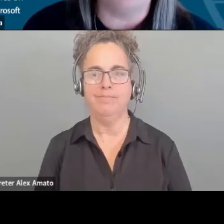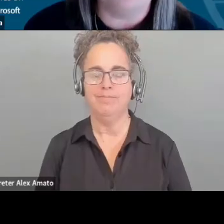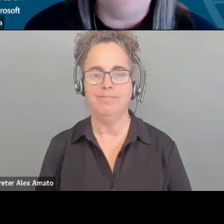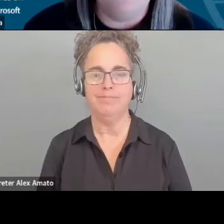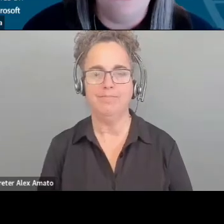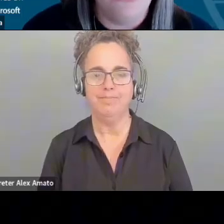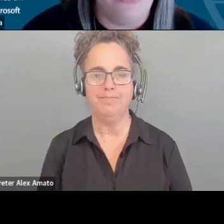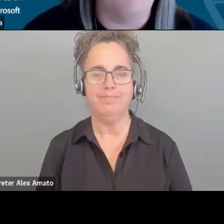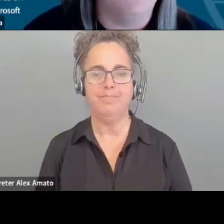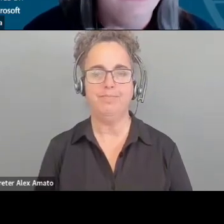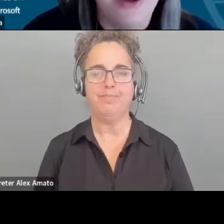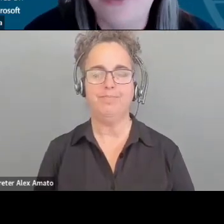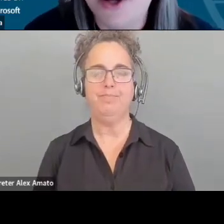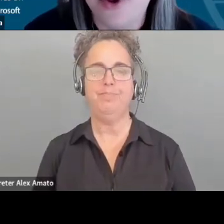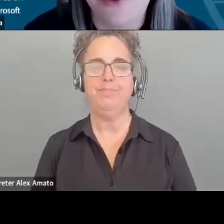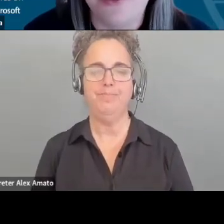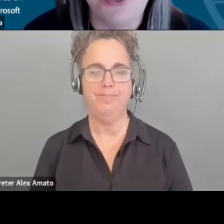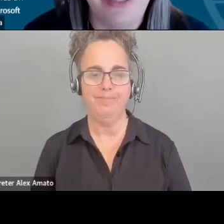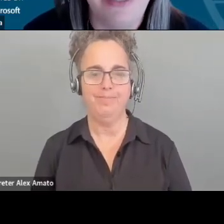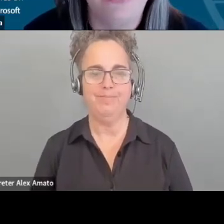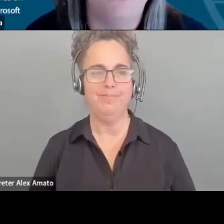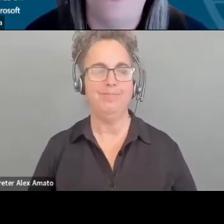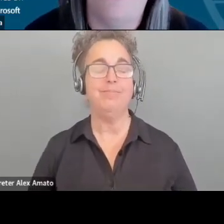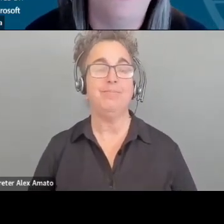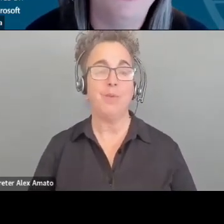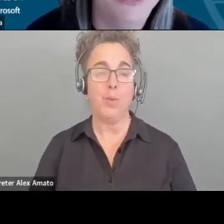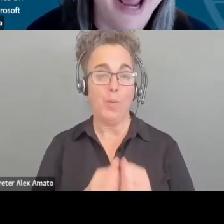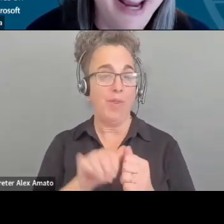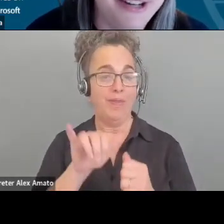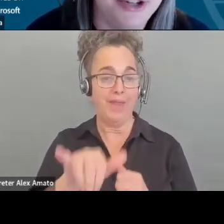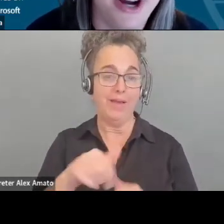And so with that, I would love to welcome Jenny today